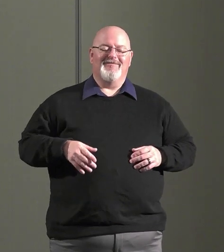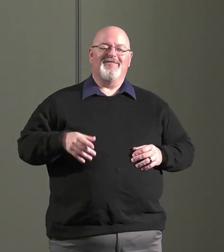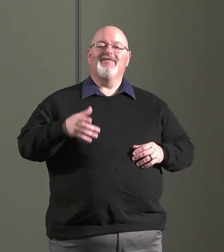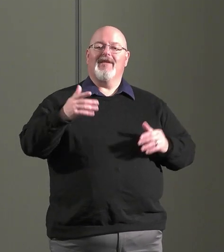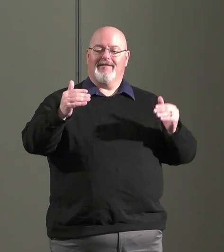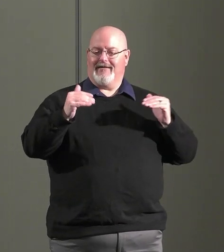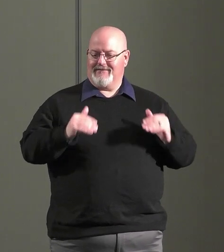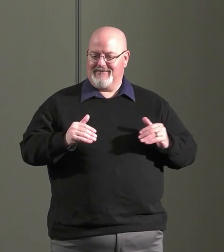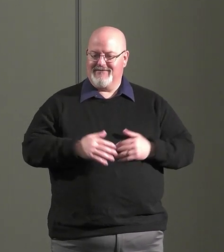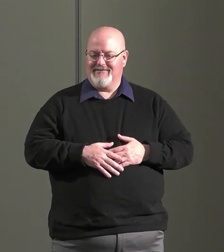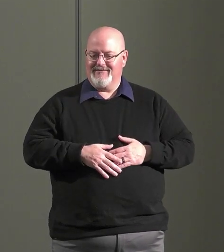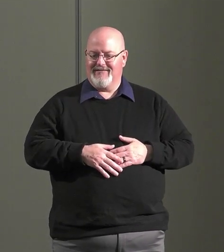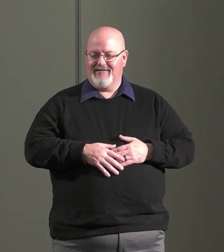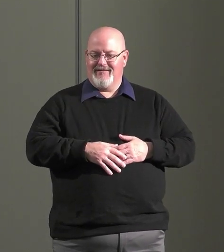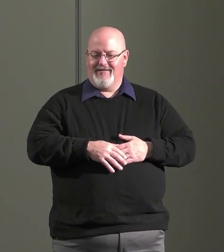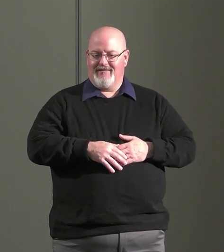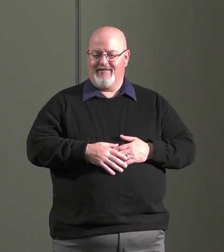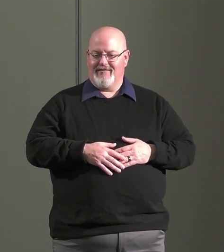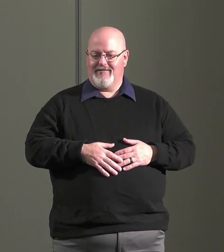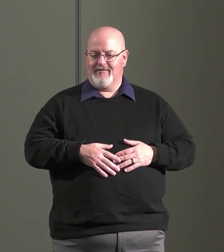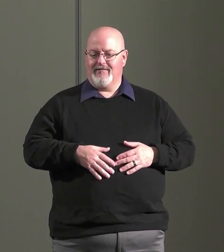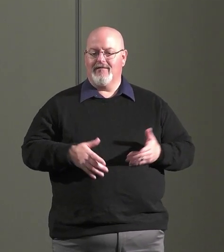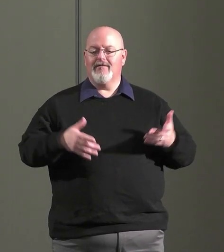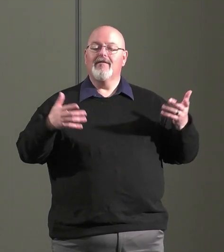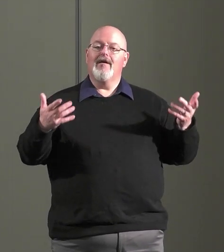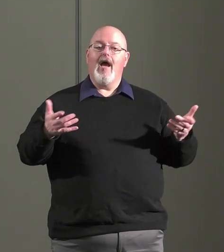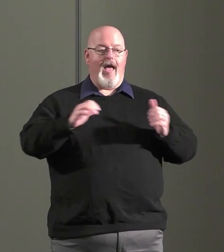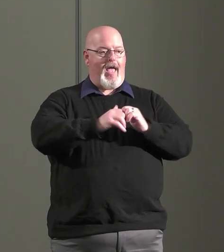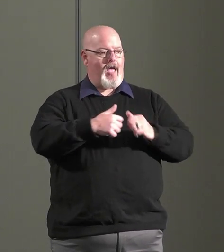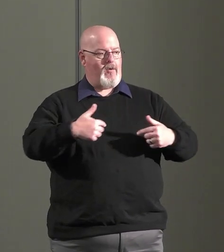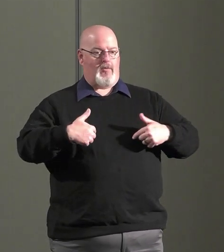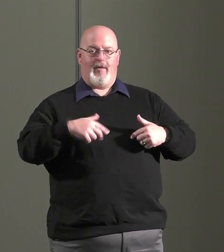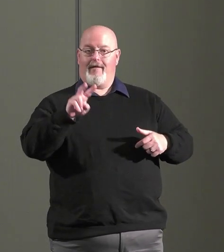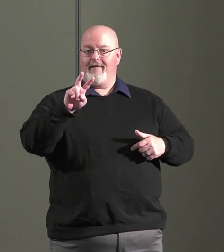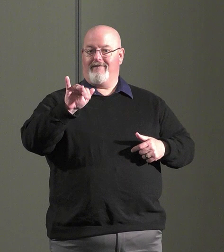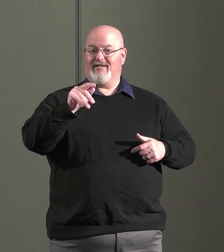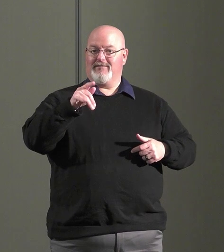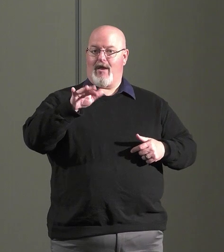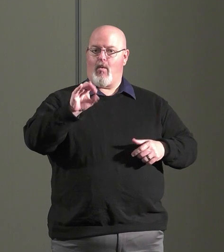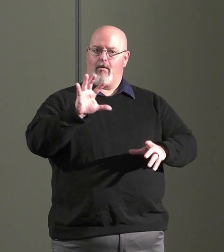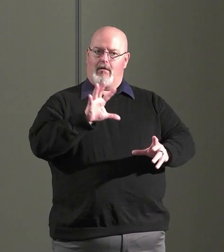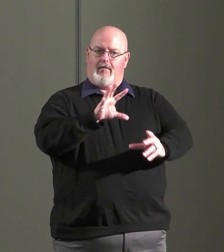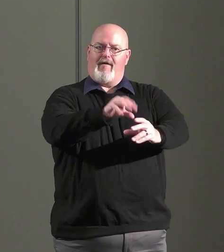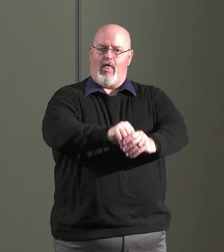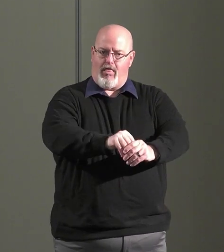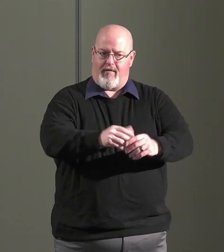Next slide, please. So how is Vispero been involved in all of this?